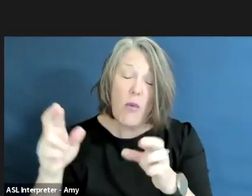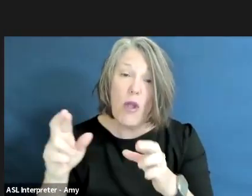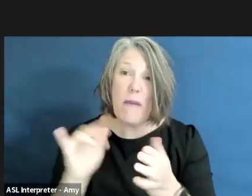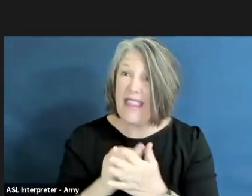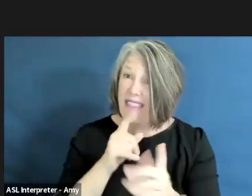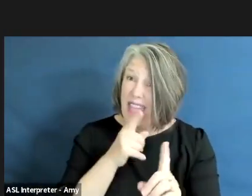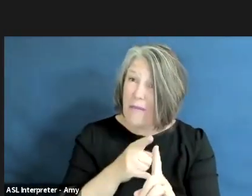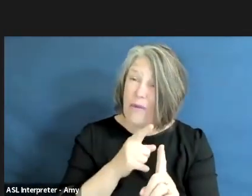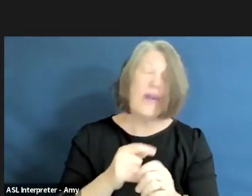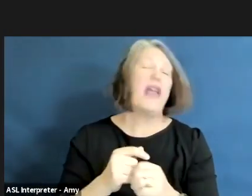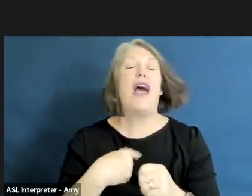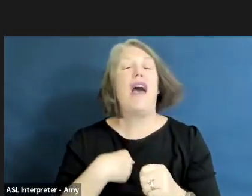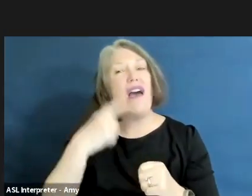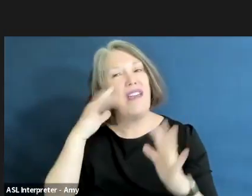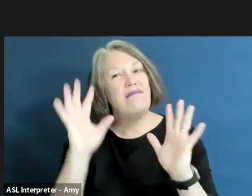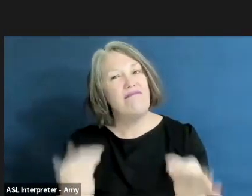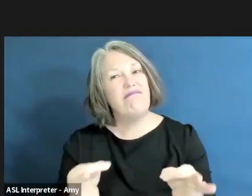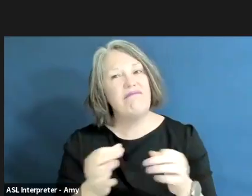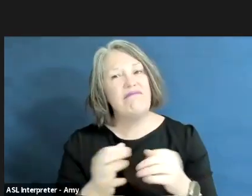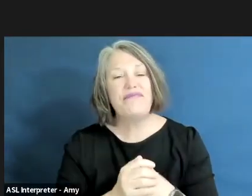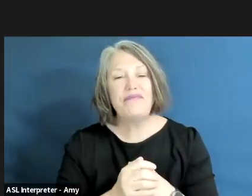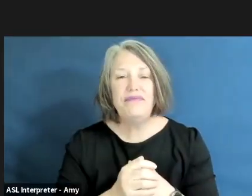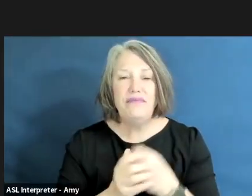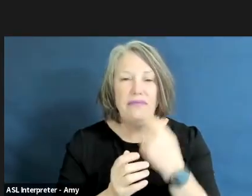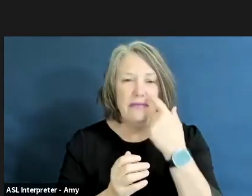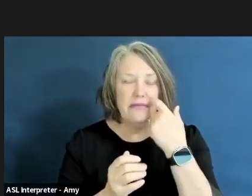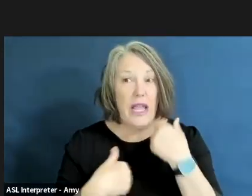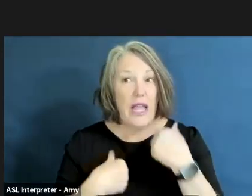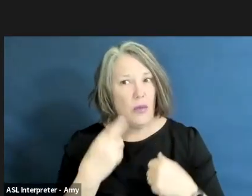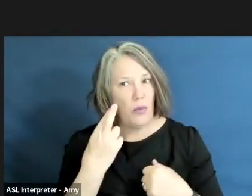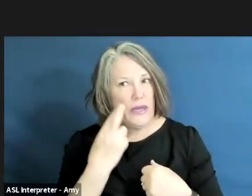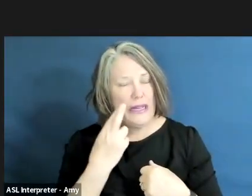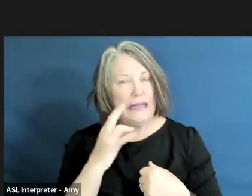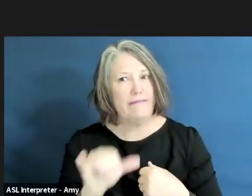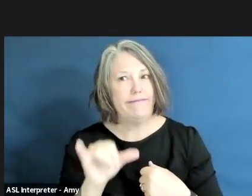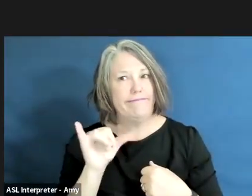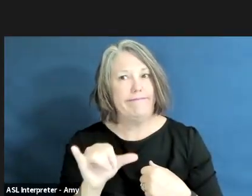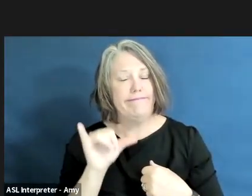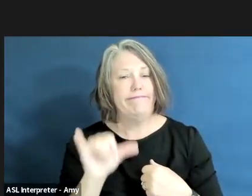I decided I realized I would have to